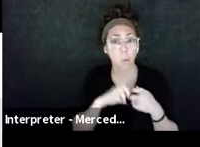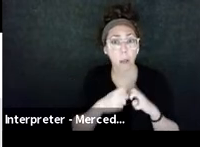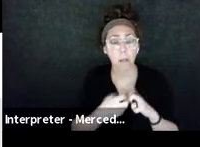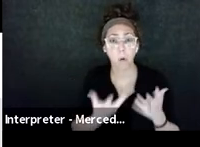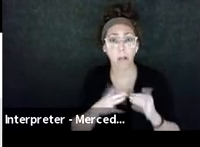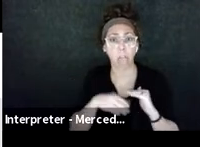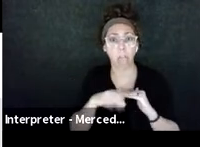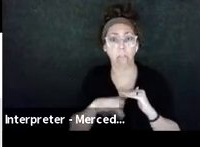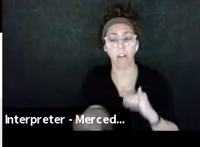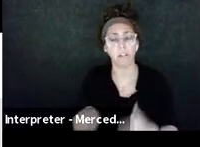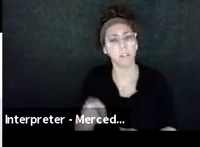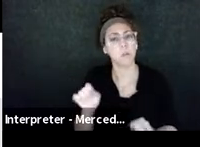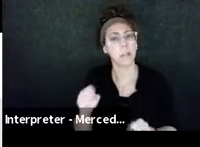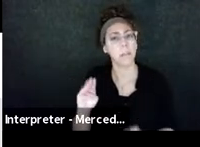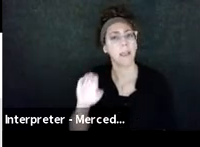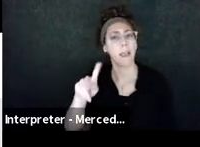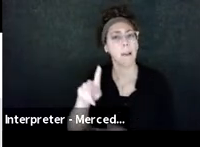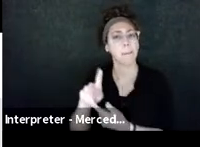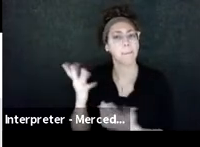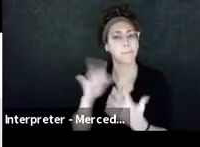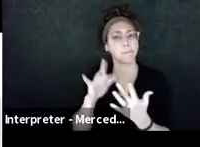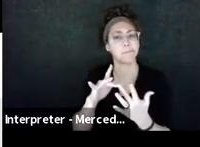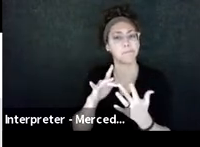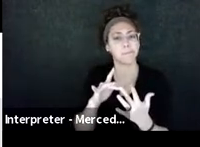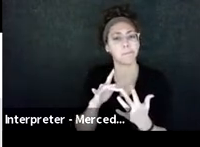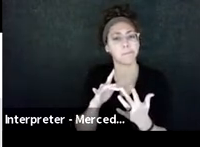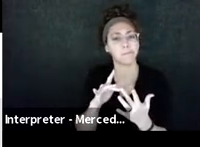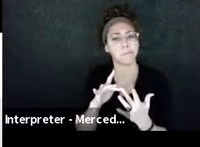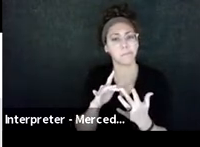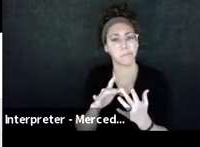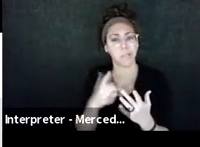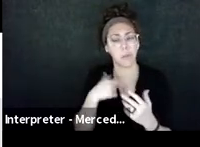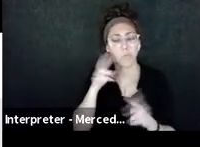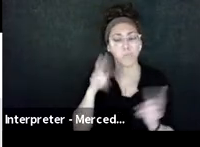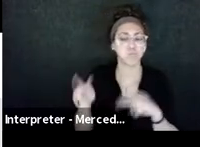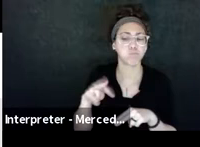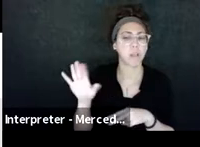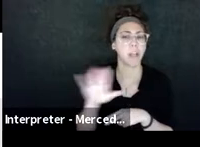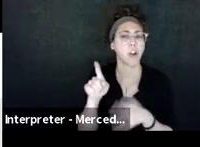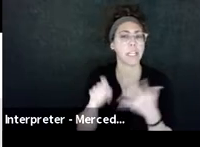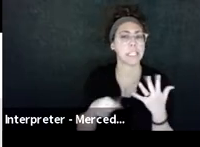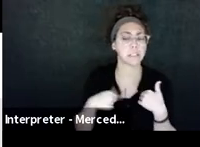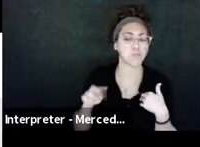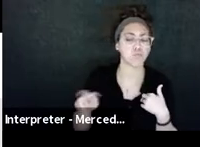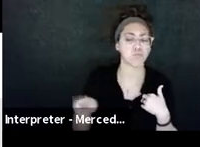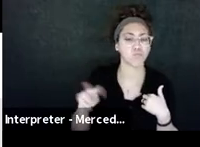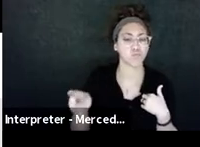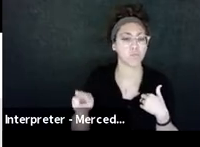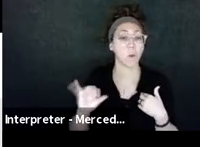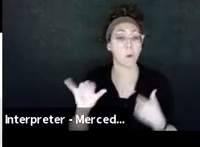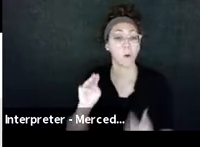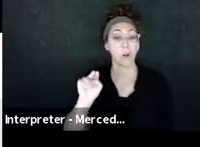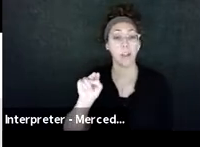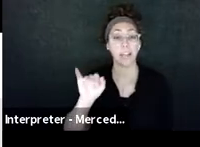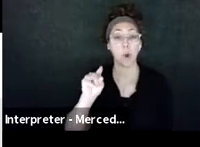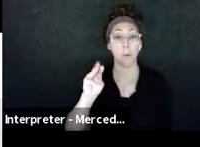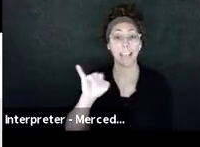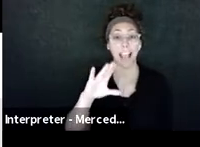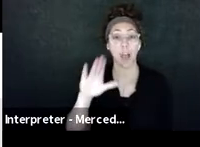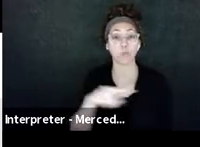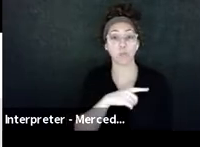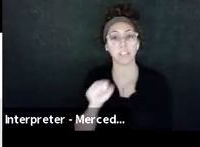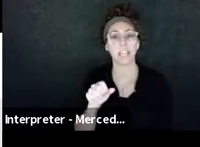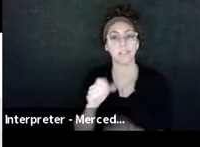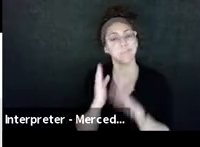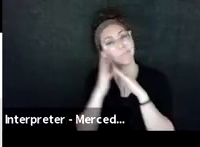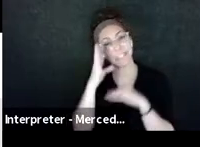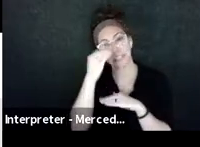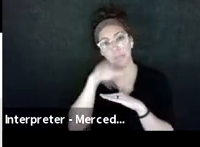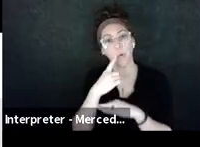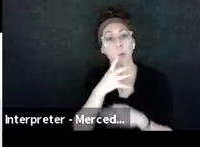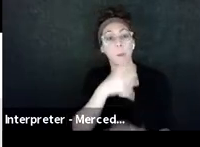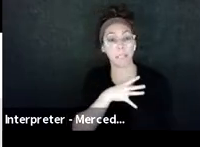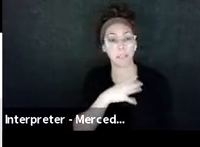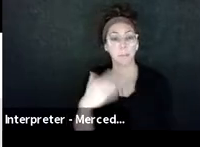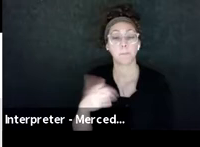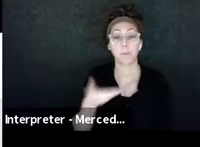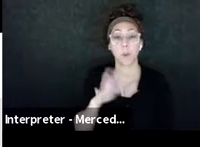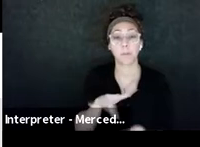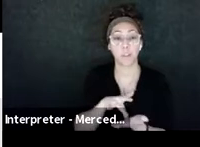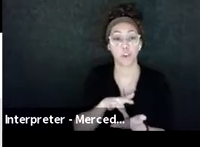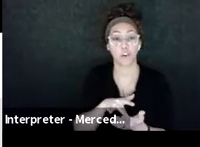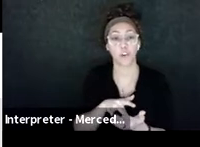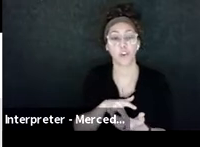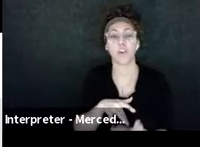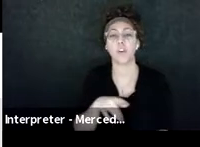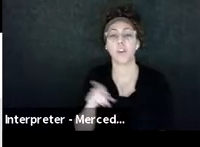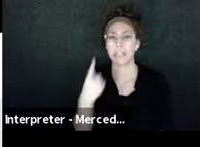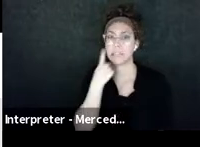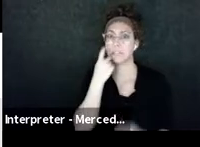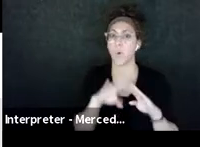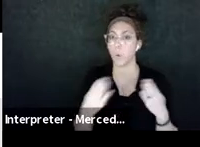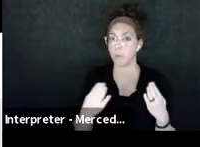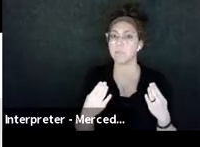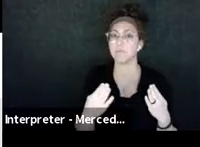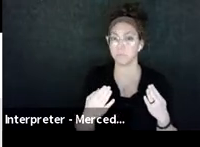maria.rodriguez: They can always go to map and they will complete the screen tool to assess their needs, they can go to Naomi's house for shelter for women, the Welcome Center is a triage recently open within the last couple of months and they have